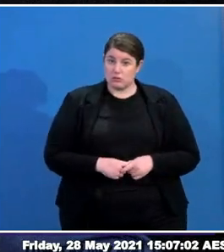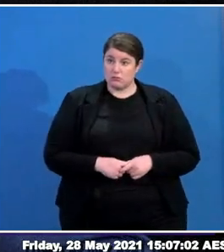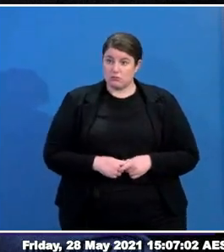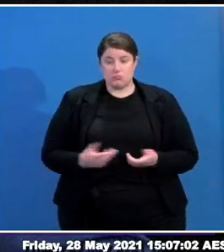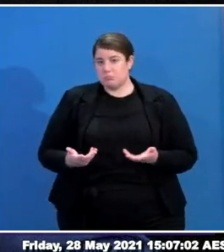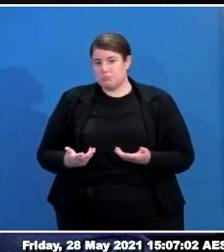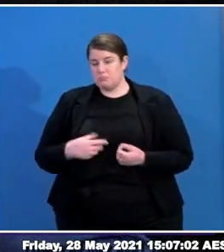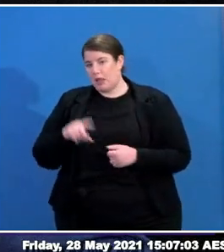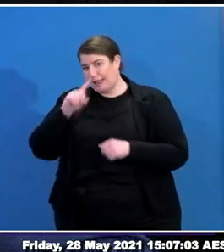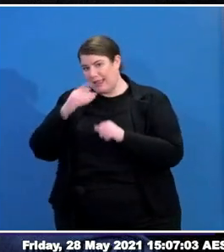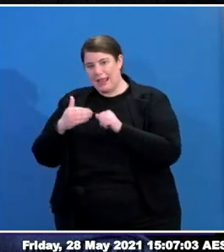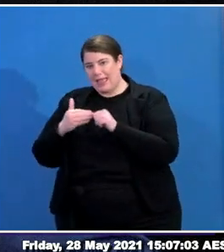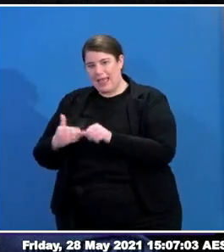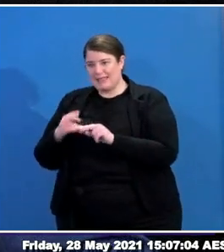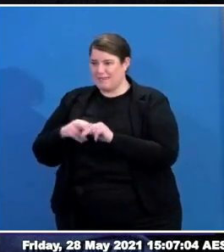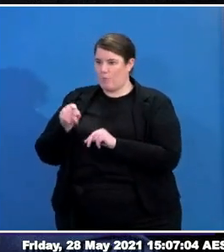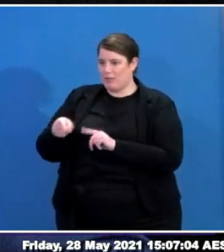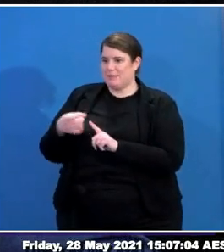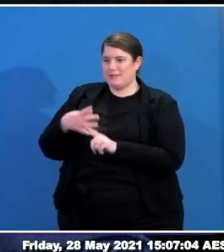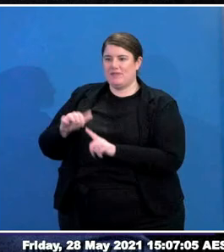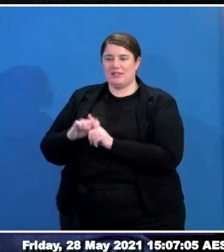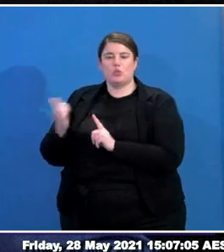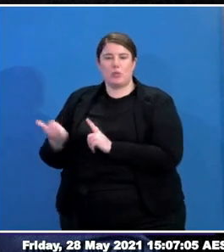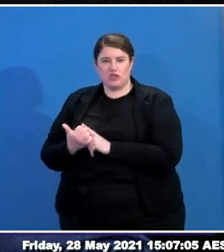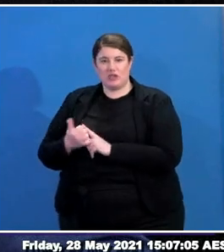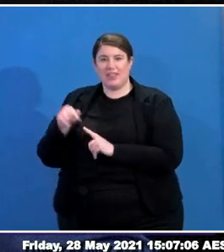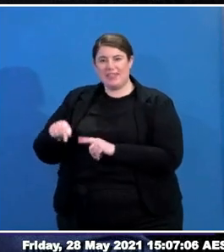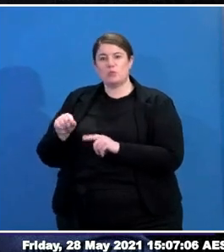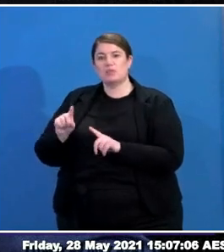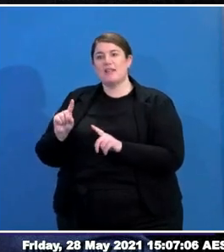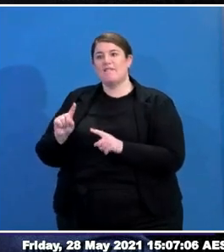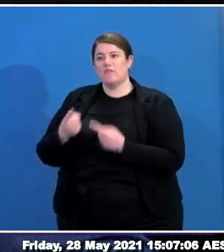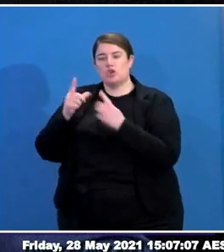I can't say in this particular re-registration audit.